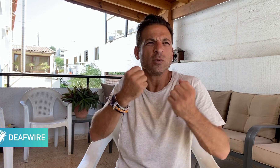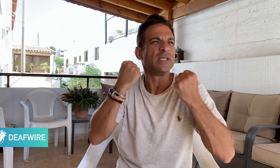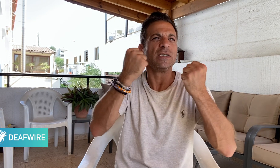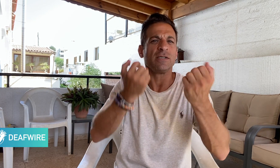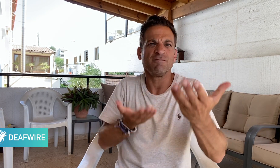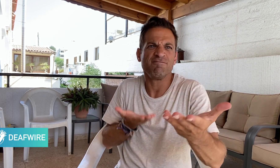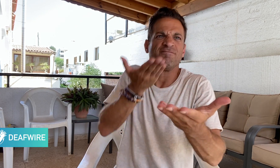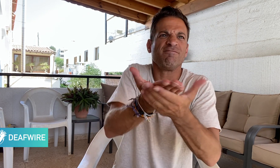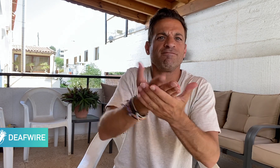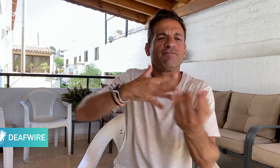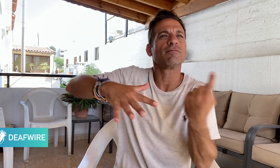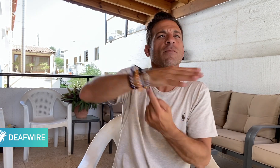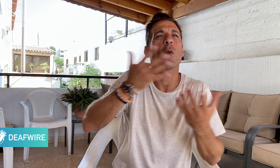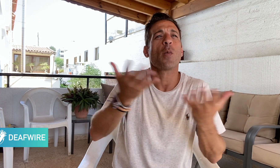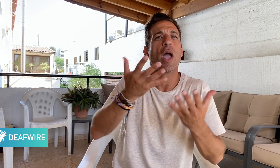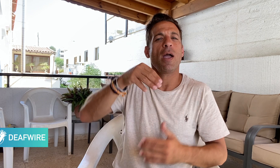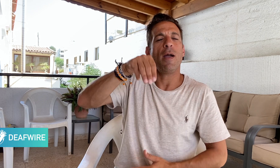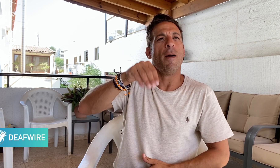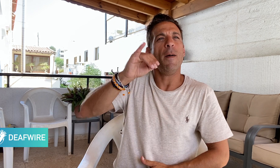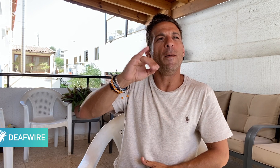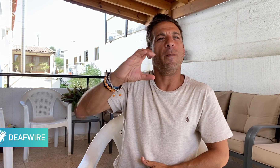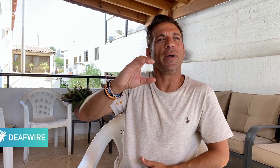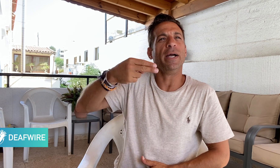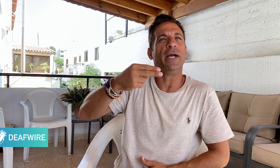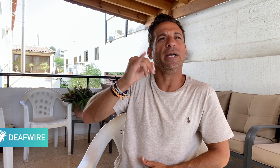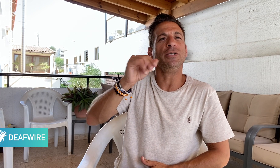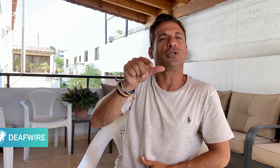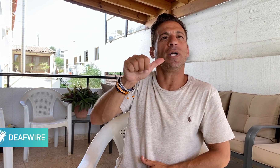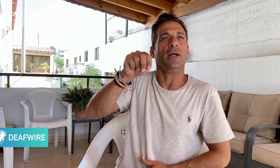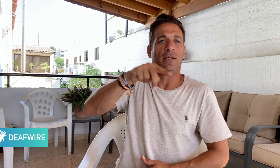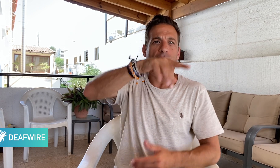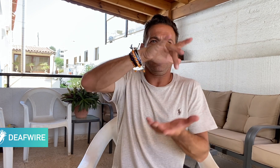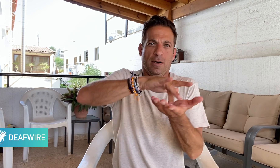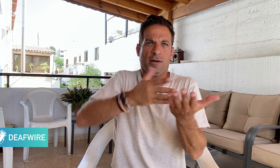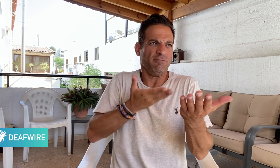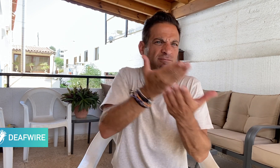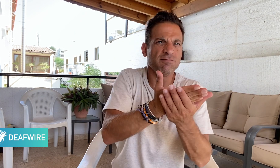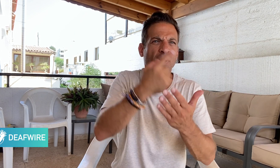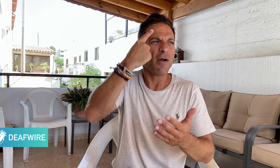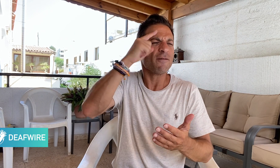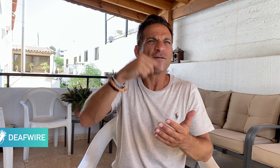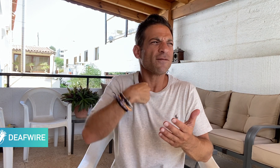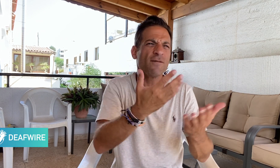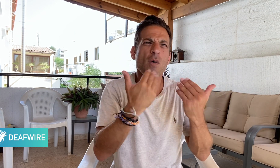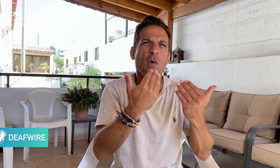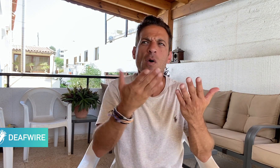the information from medical and psychological professionals